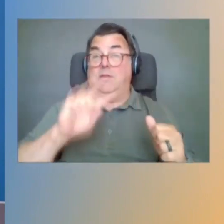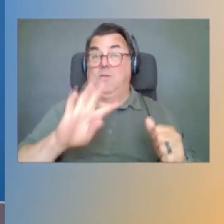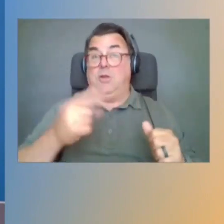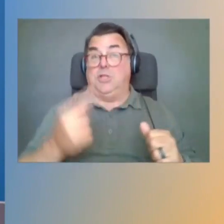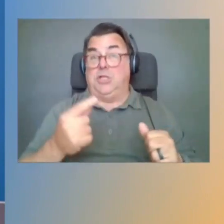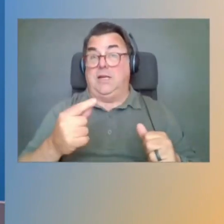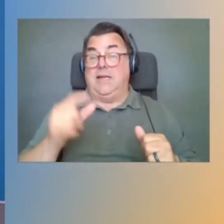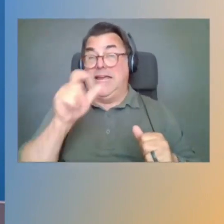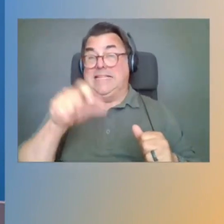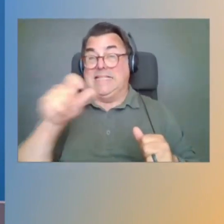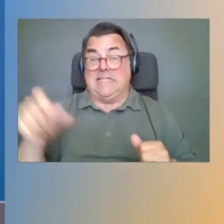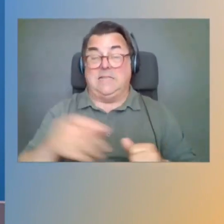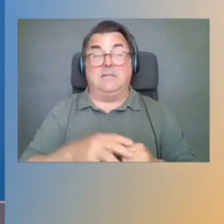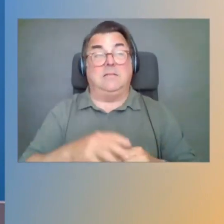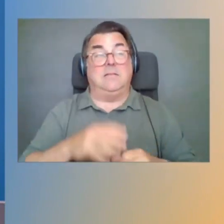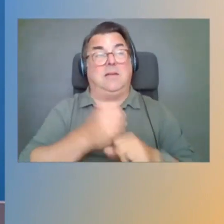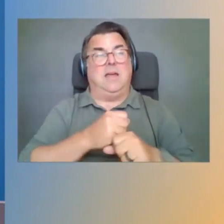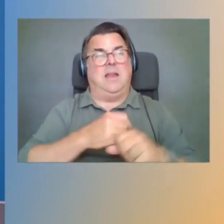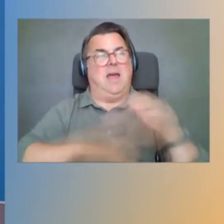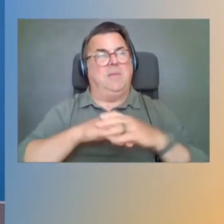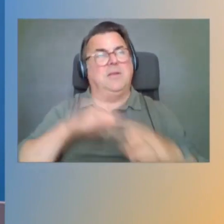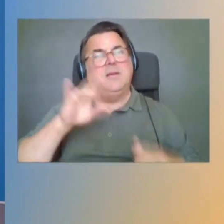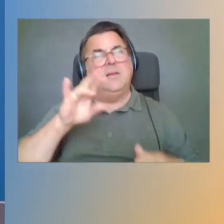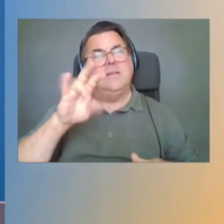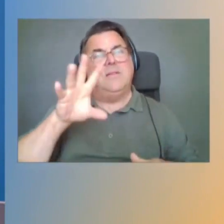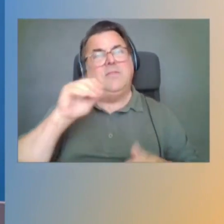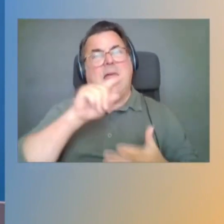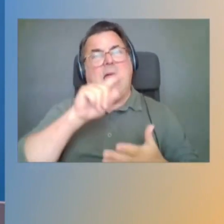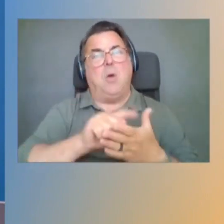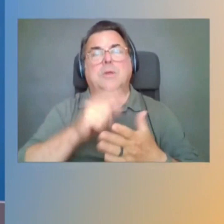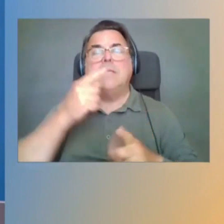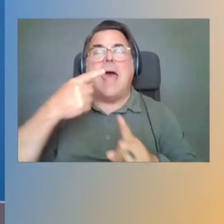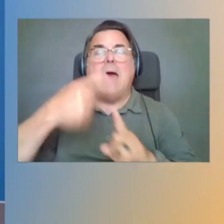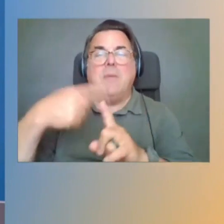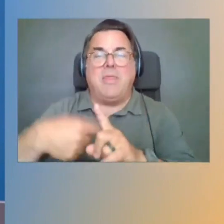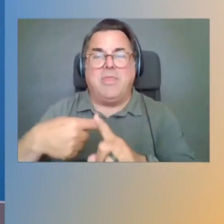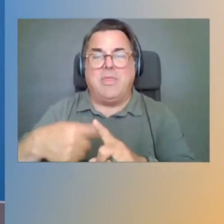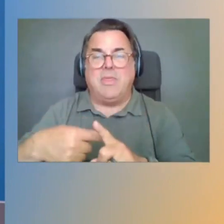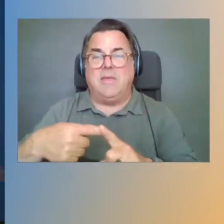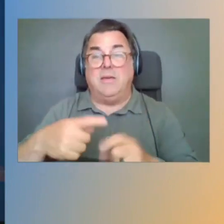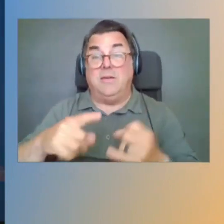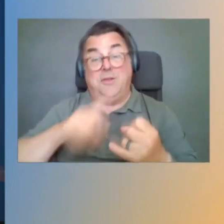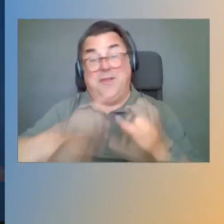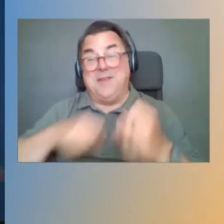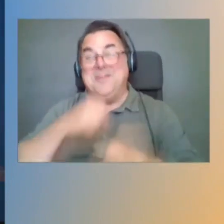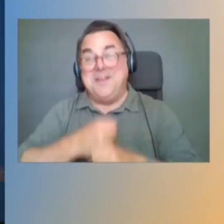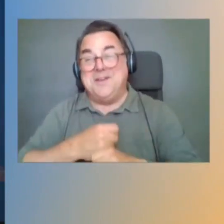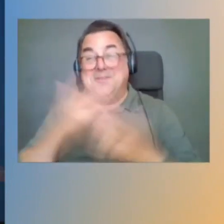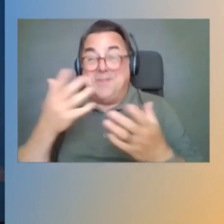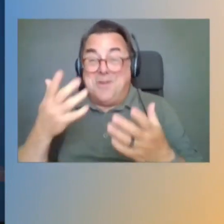You can get up to 750 hours per month through the end of the year, so even better. It's free.